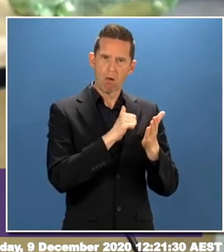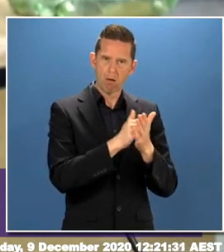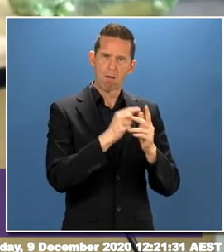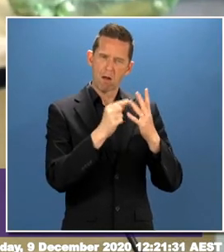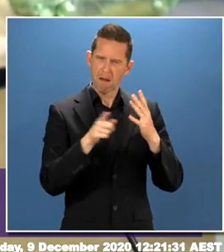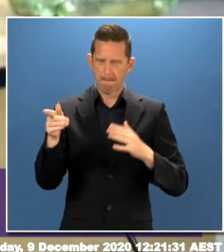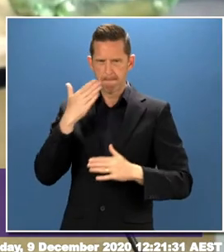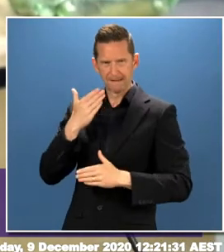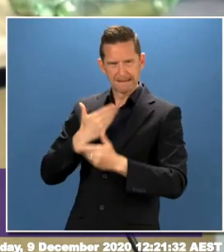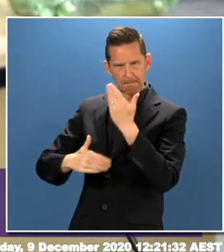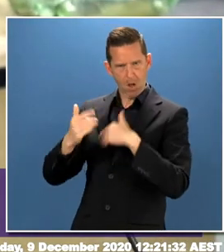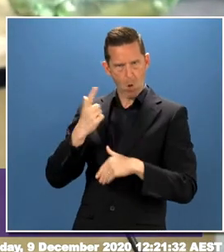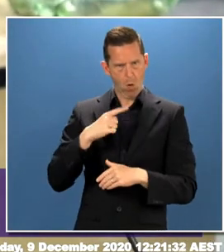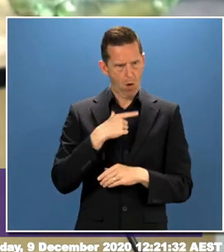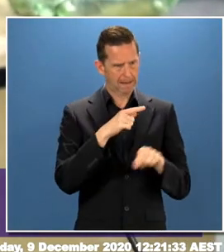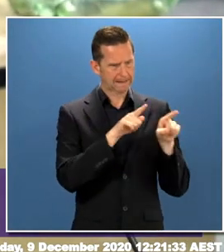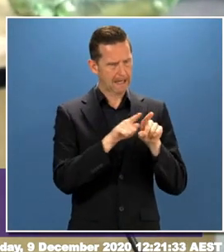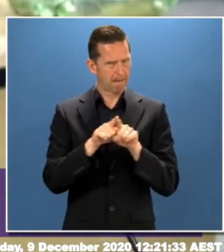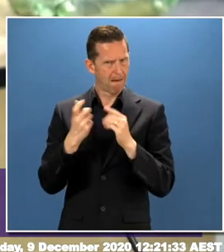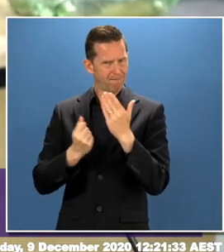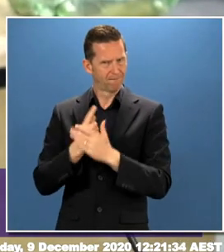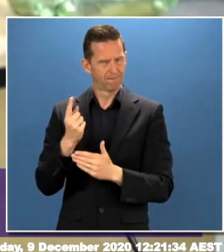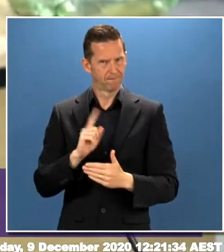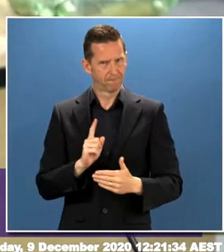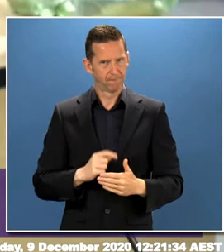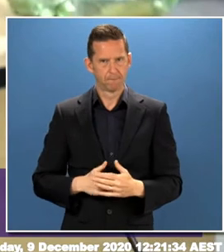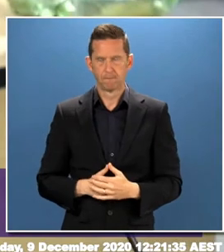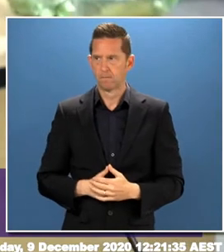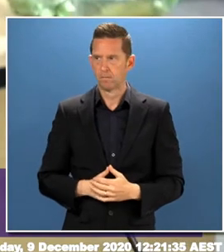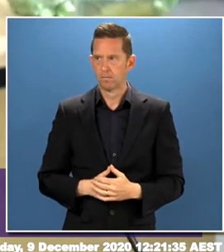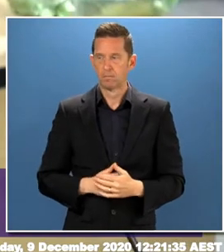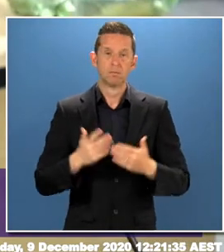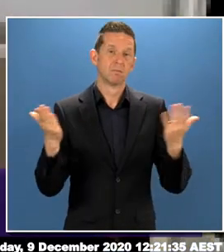Can you just explain why that is? That's because there is a transition to work program